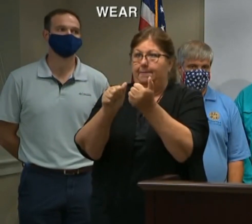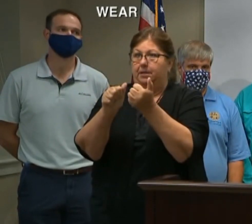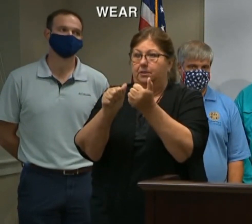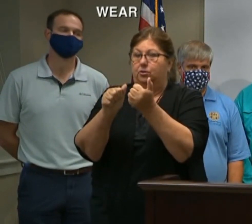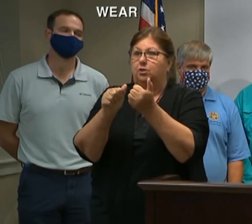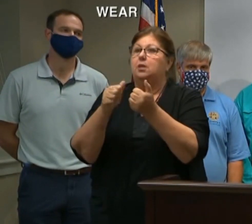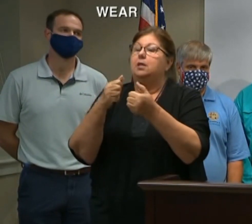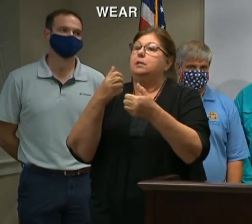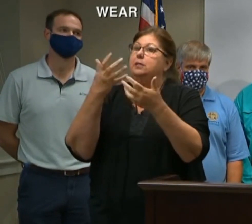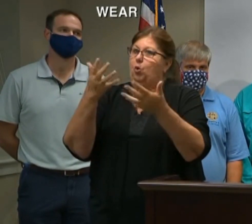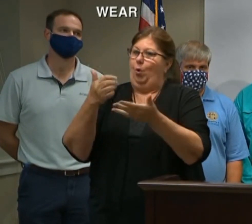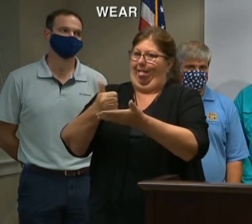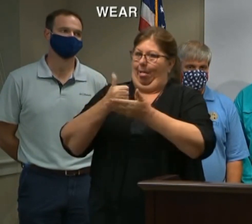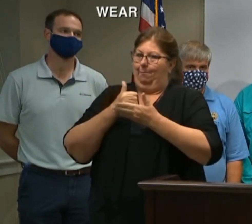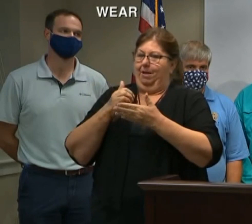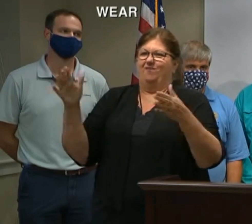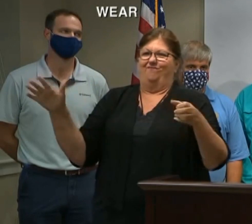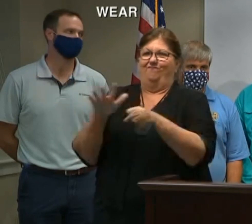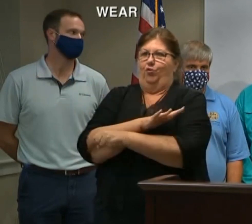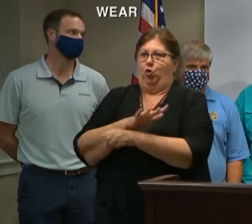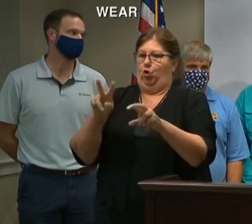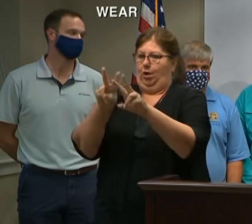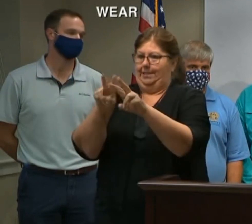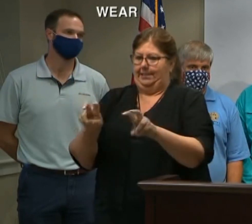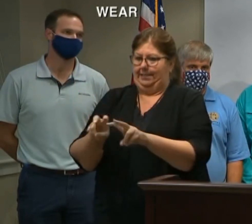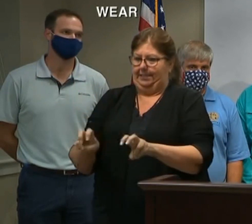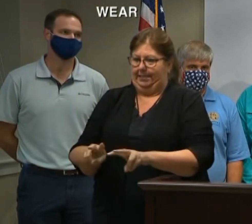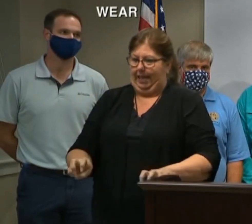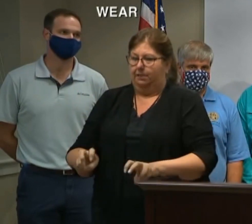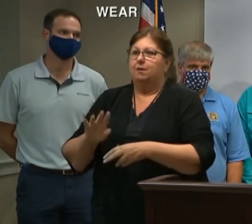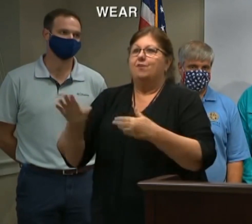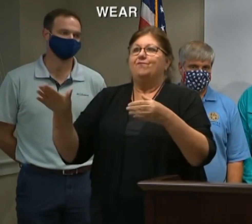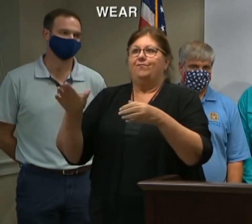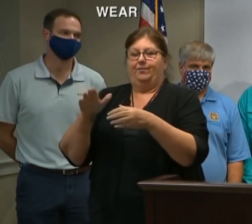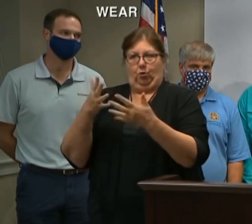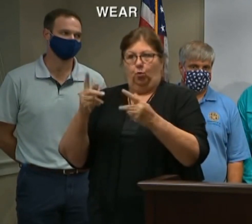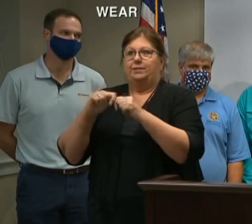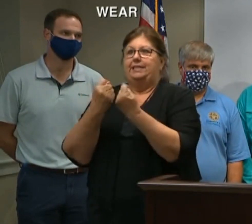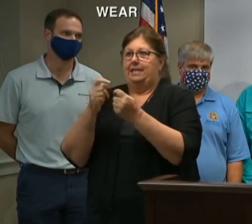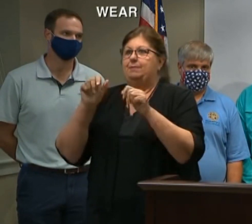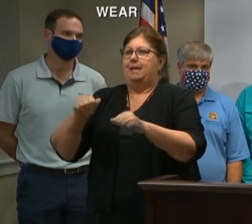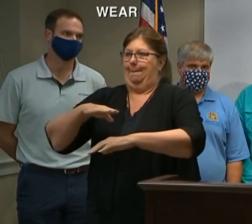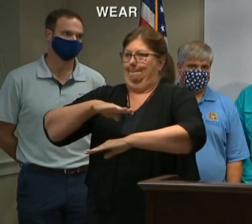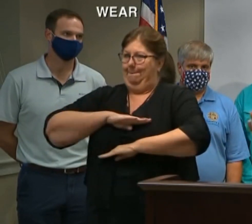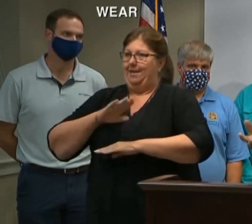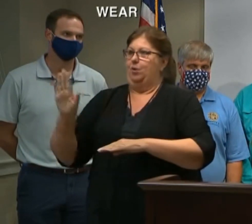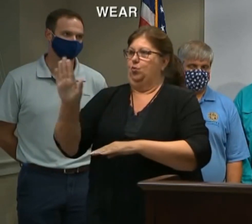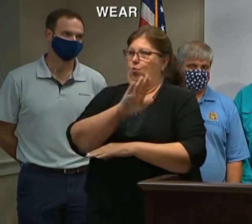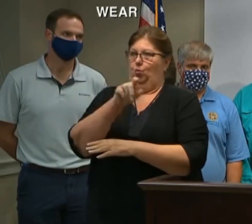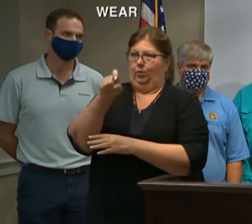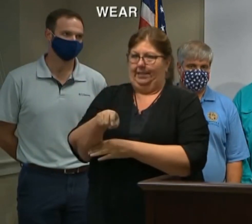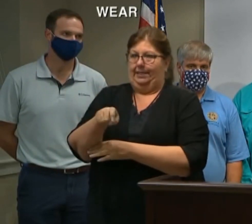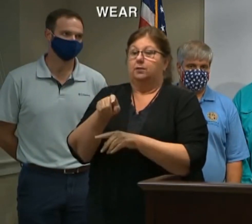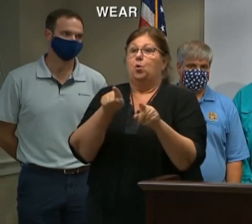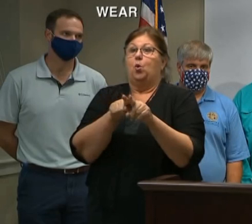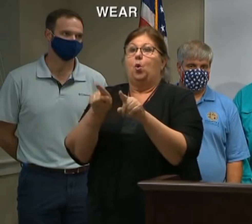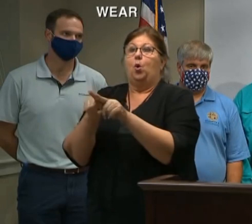assessment and that we're able to have our entire team work together to meet the needs of the community we also want to thank the many guardsmen